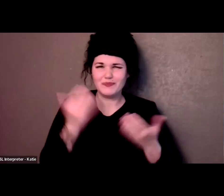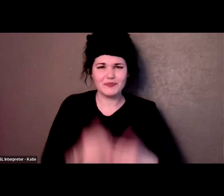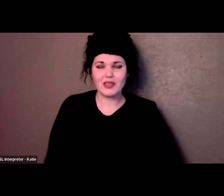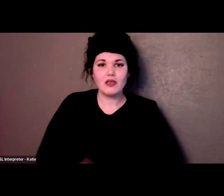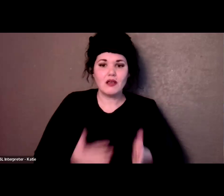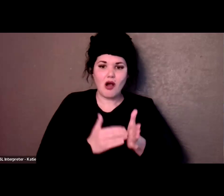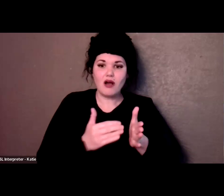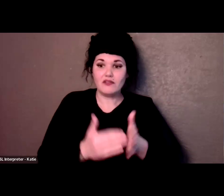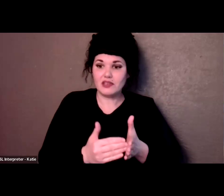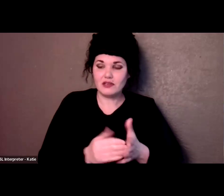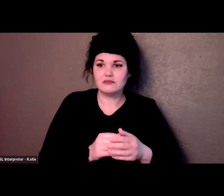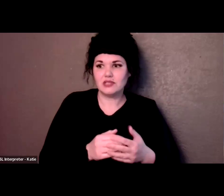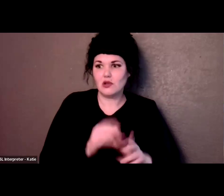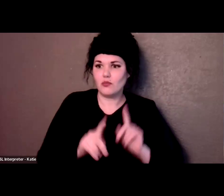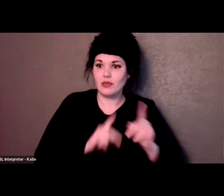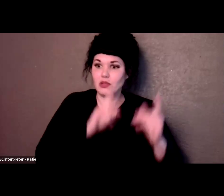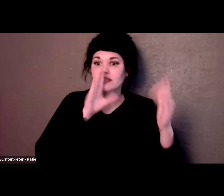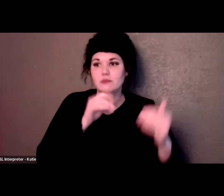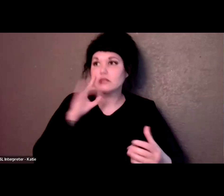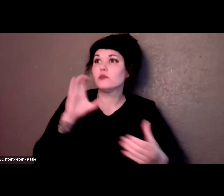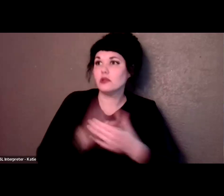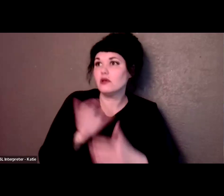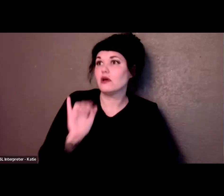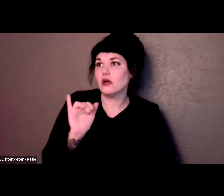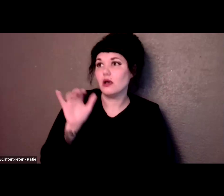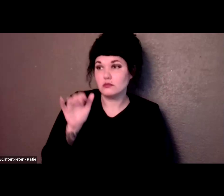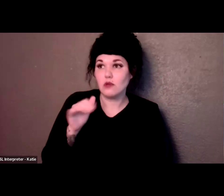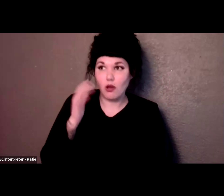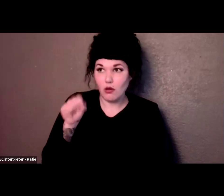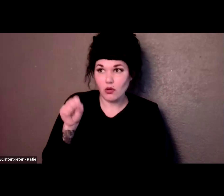word I wouldn't have had my kids, I wouldn't have experienced all the really good things I've had,